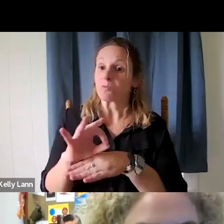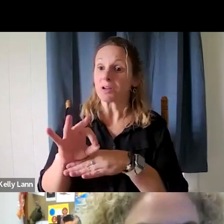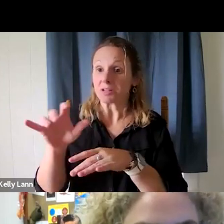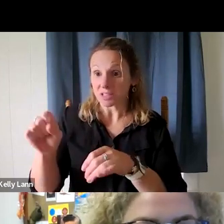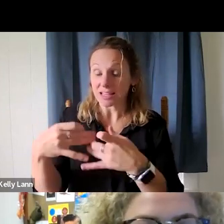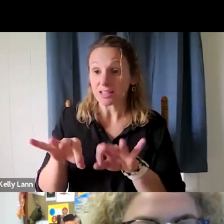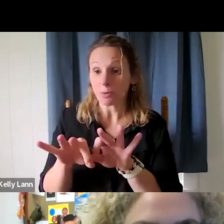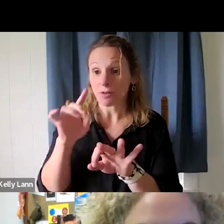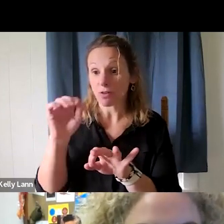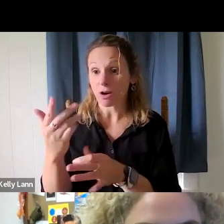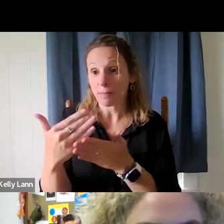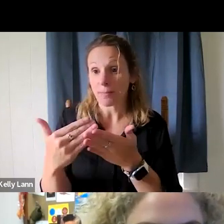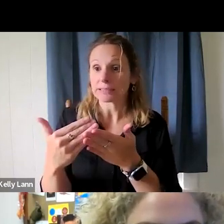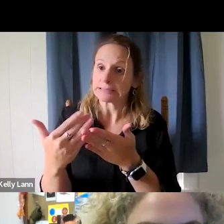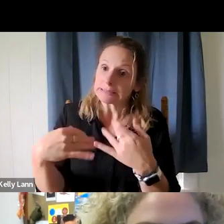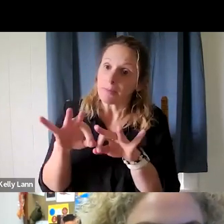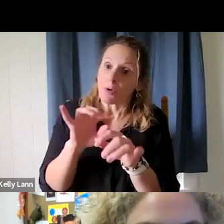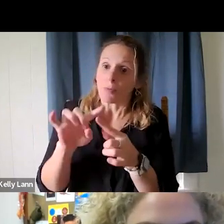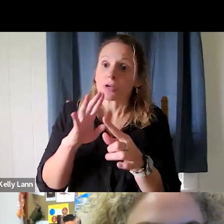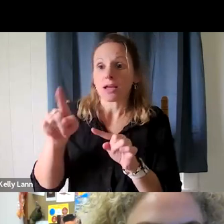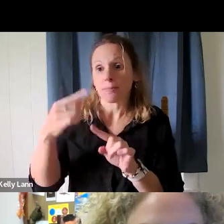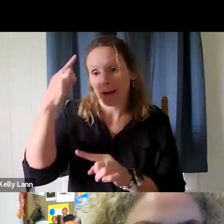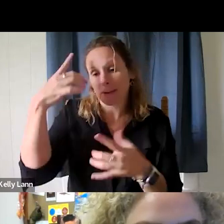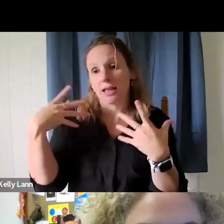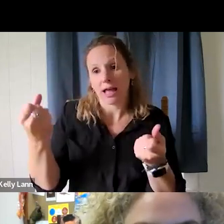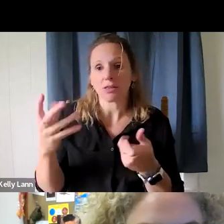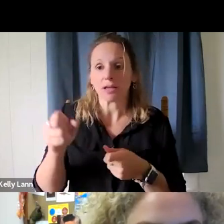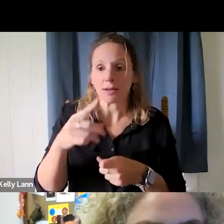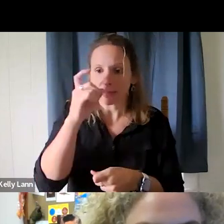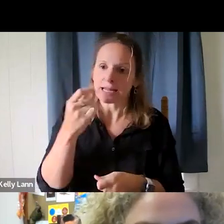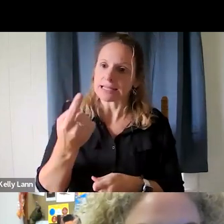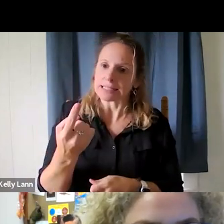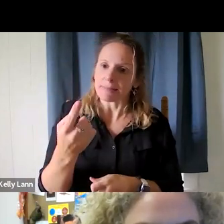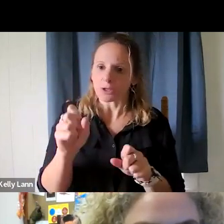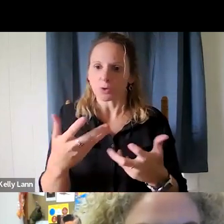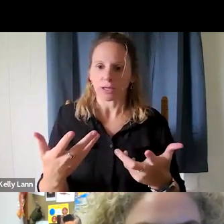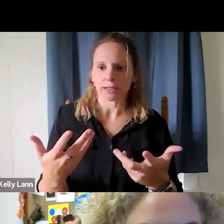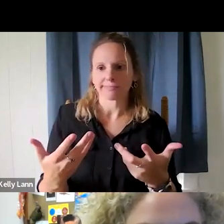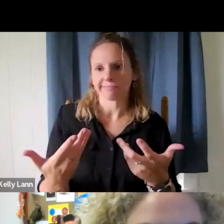It's a little more important when you're talking about mental health 'cause that's just not something you can just see.